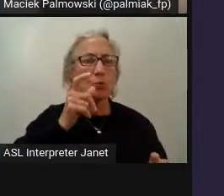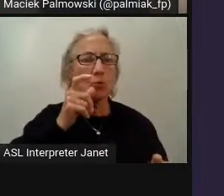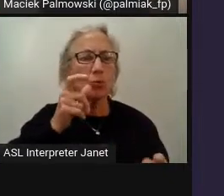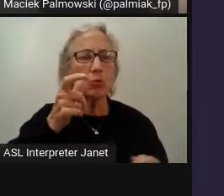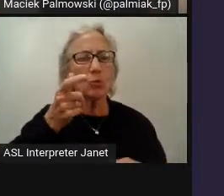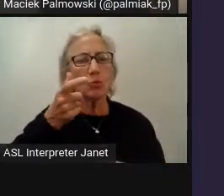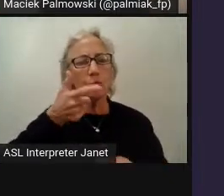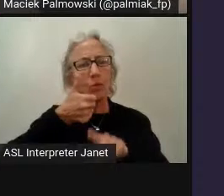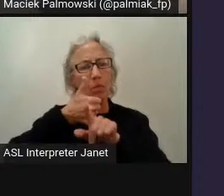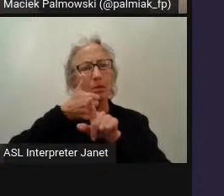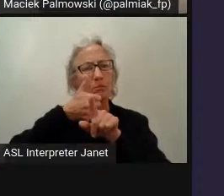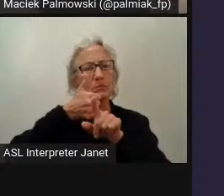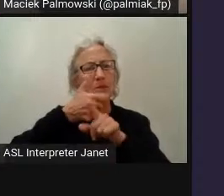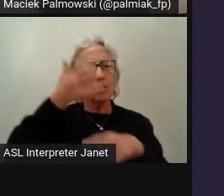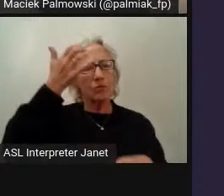We still have